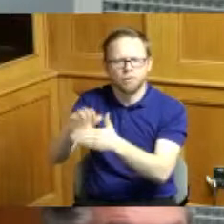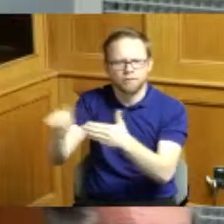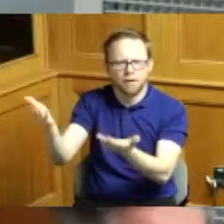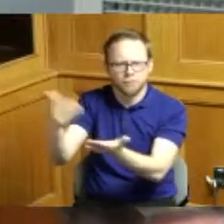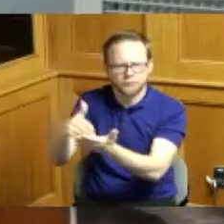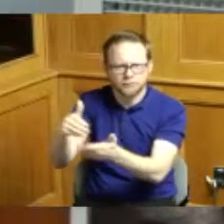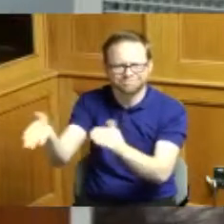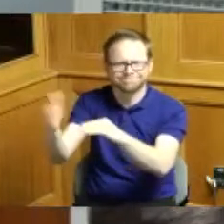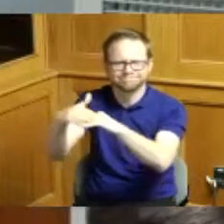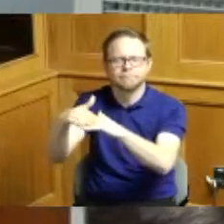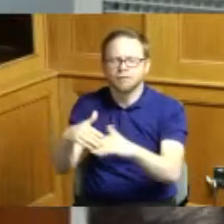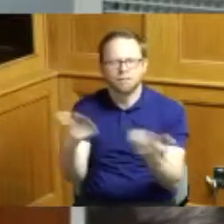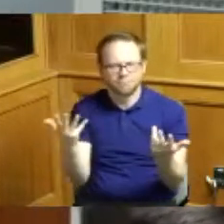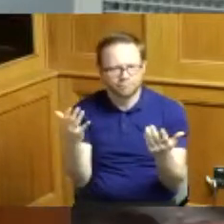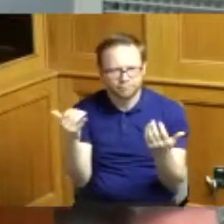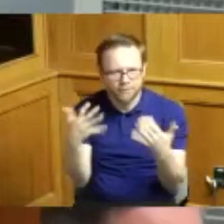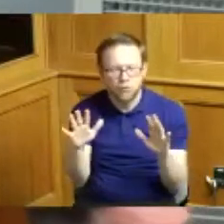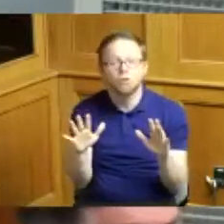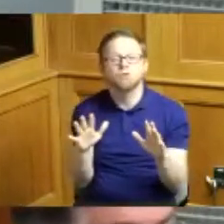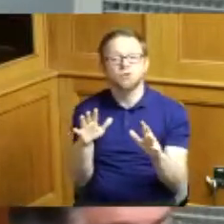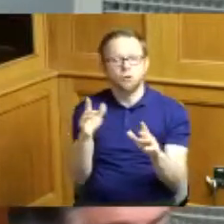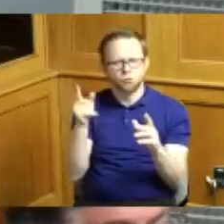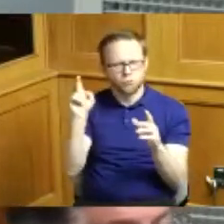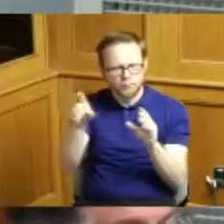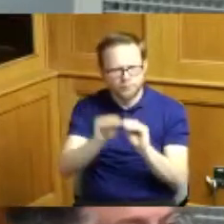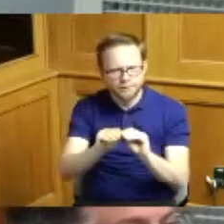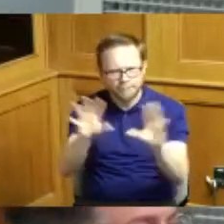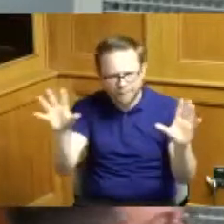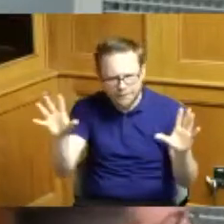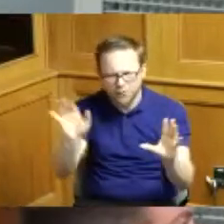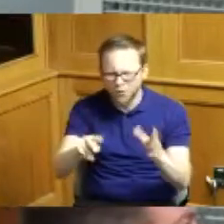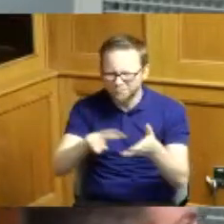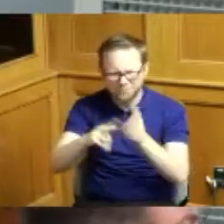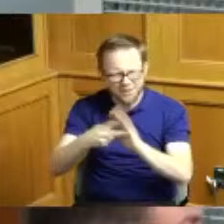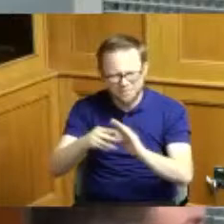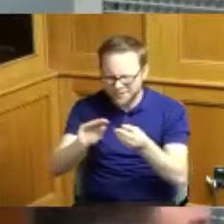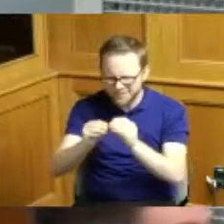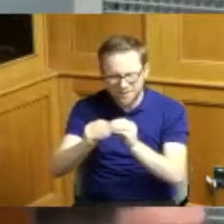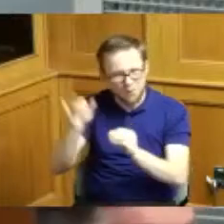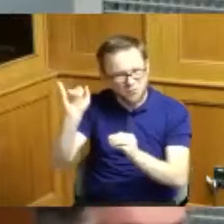we're clear on on what are the meanings of the numbers in the economic impact studies so like